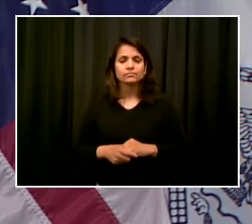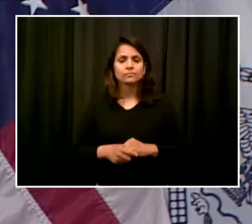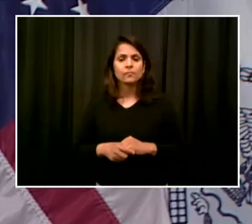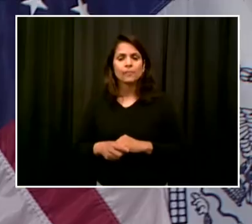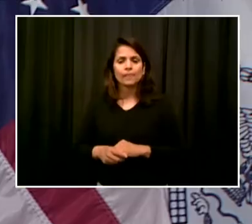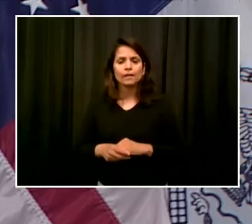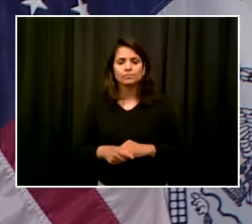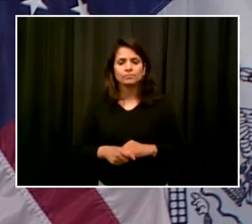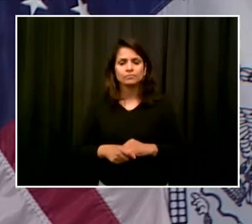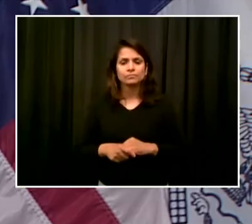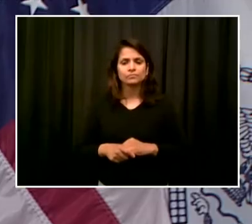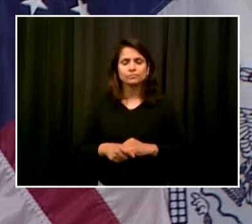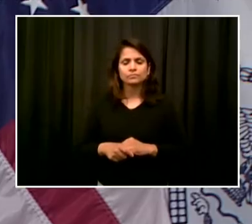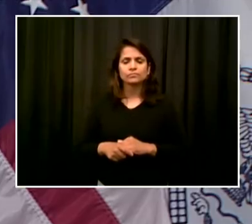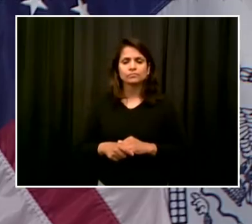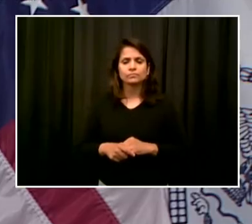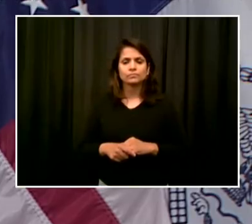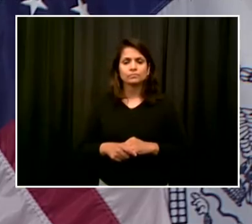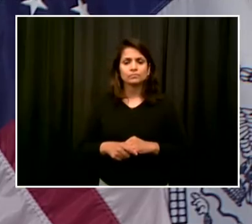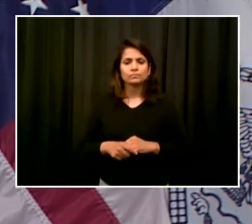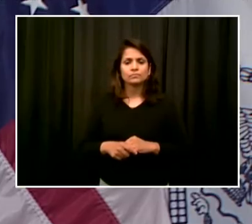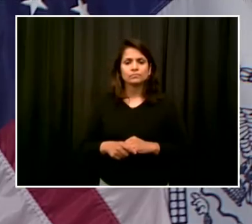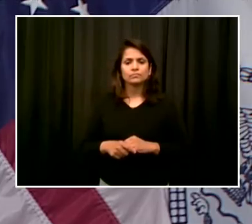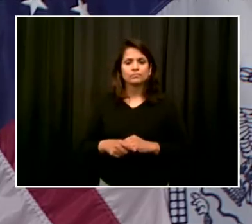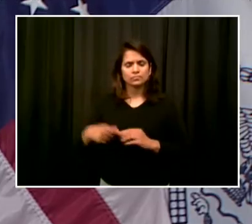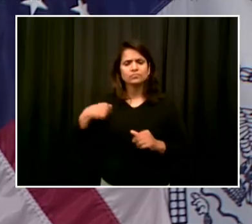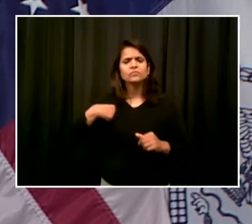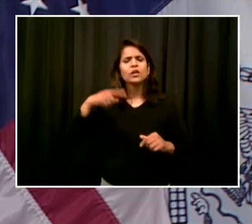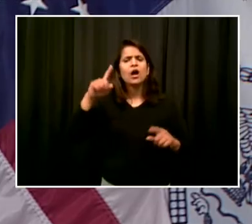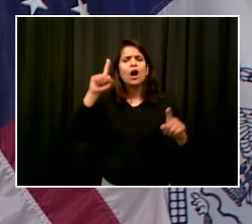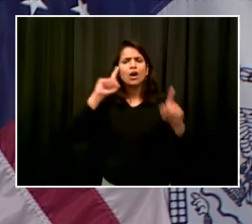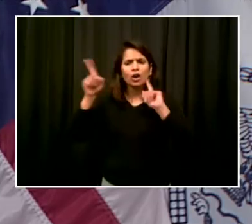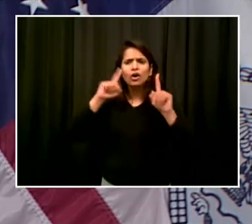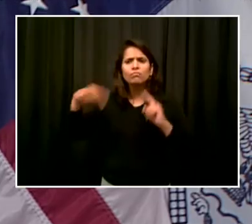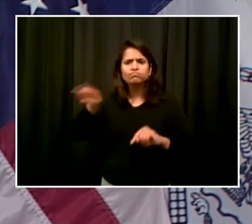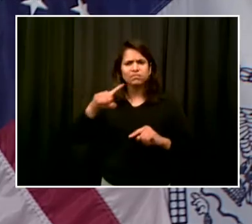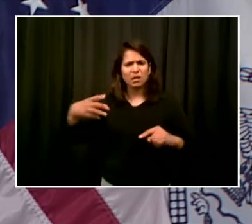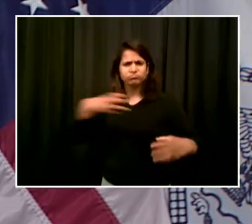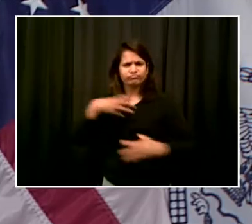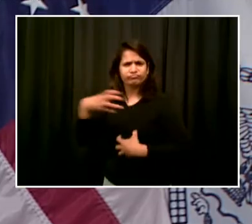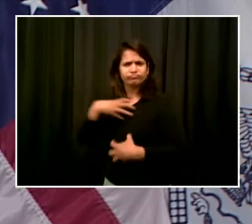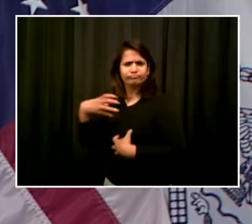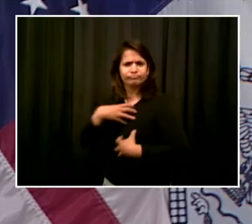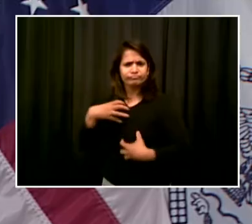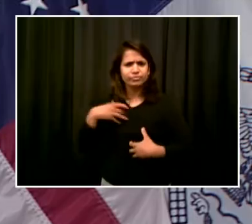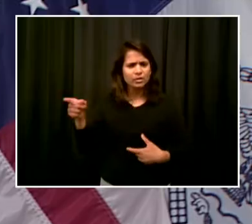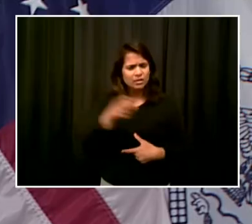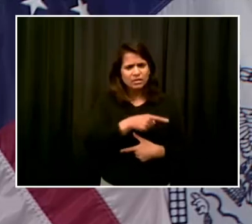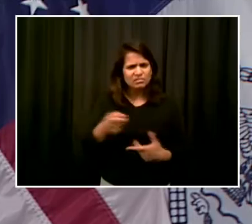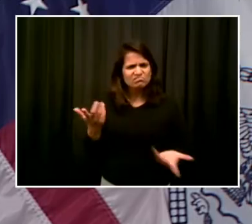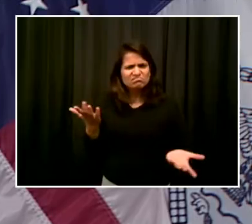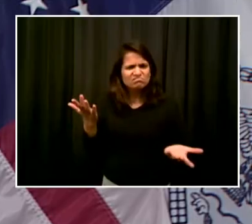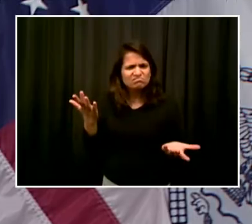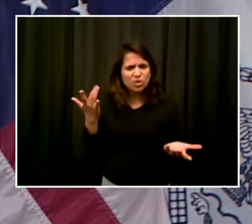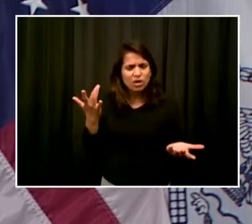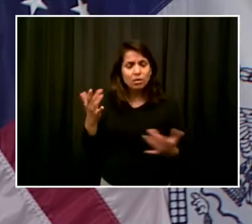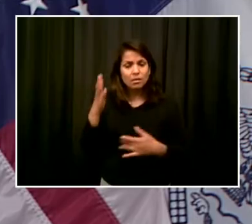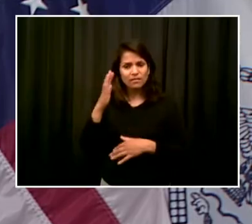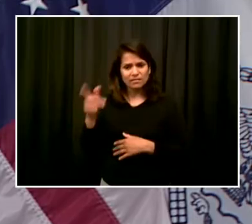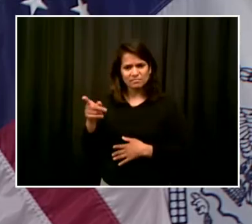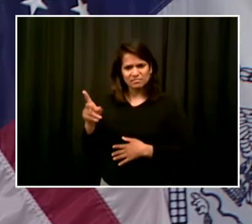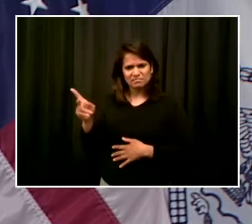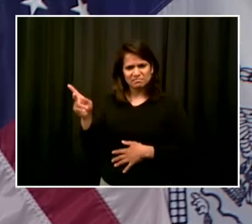LOT ARE BRACING